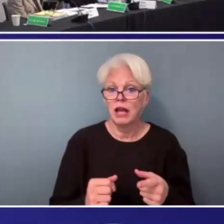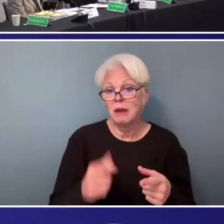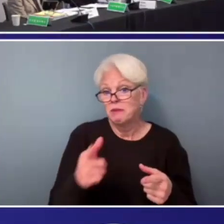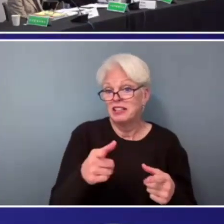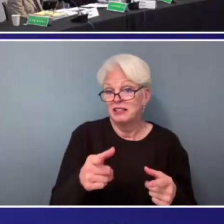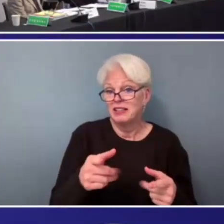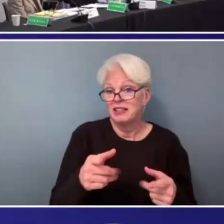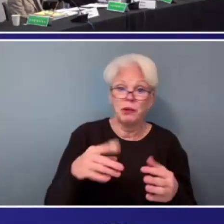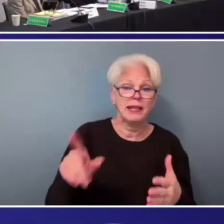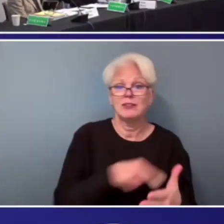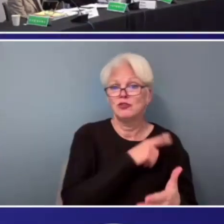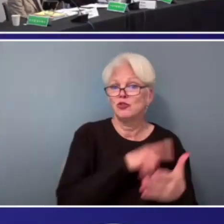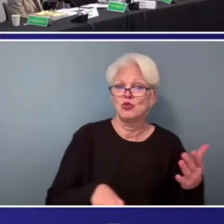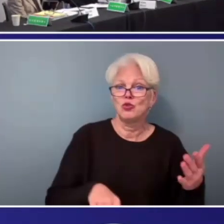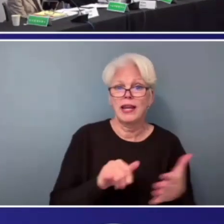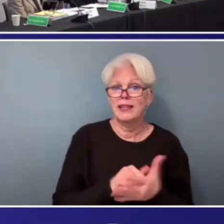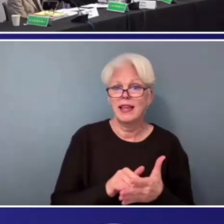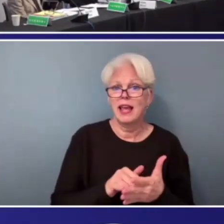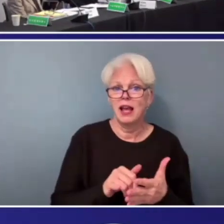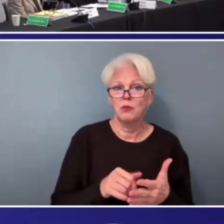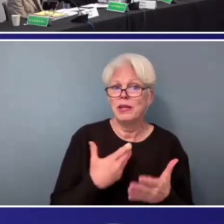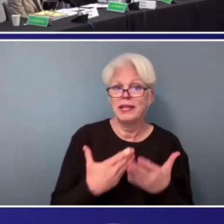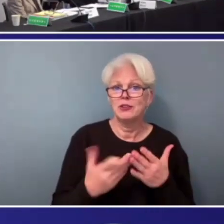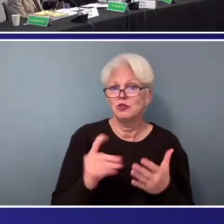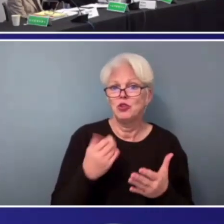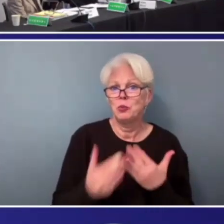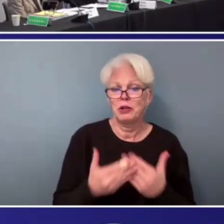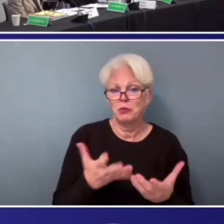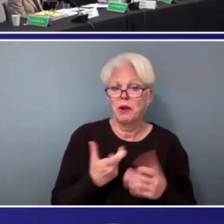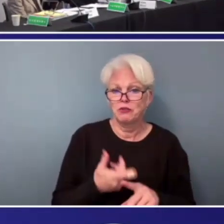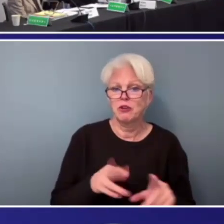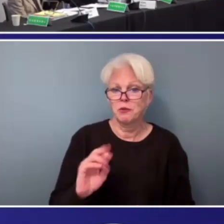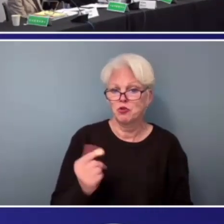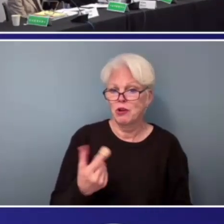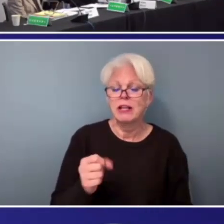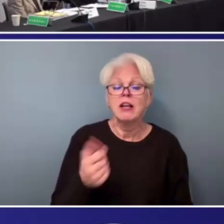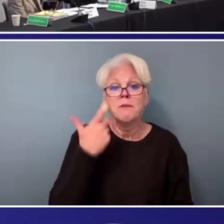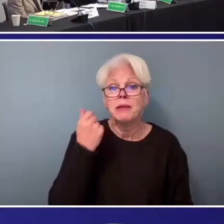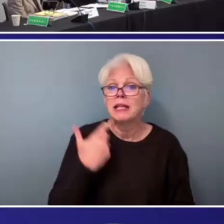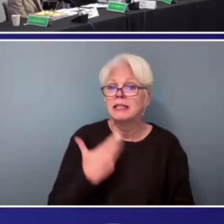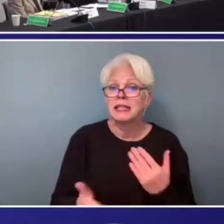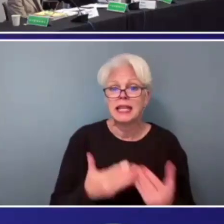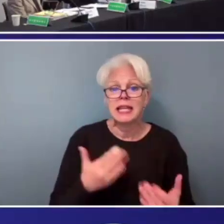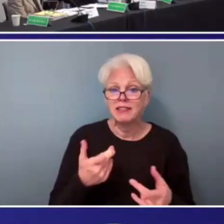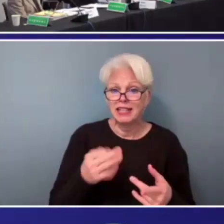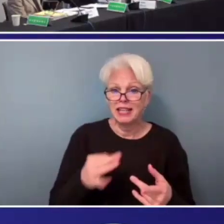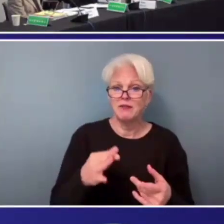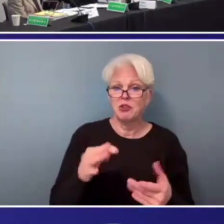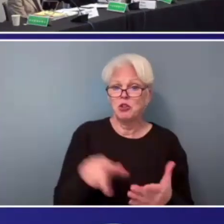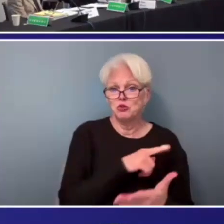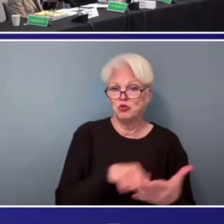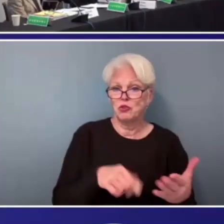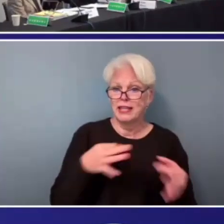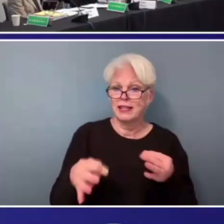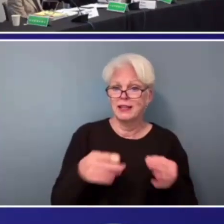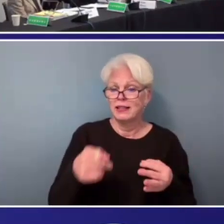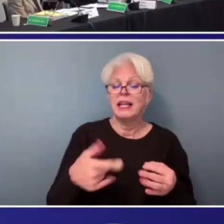we can do whatever we want from the regulations. Because even if you strike this definition in this reg, it still is referring to the reg on the